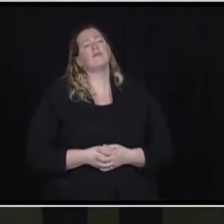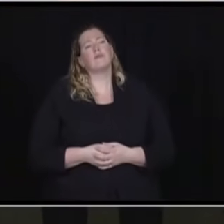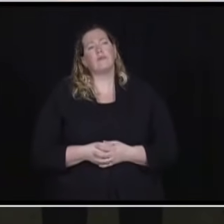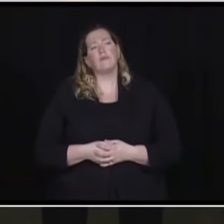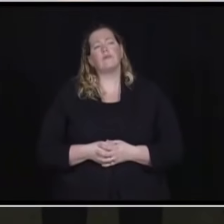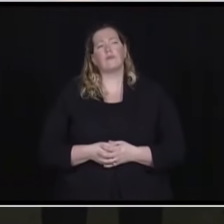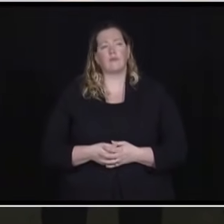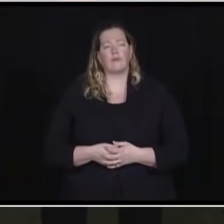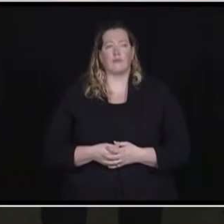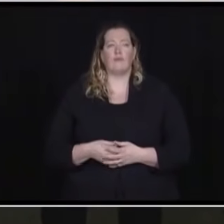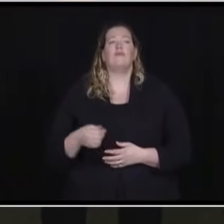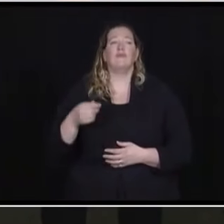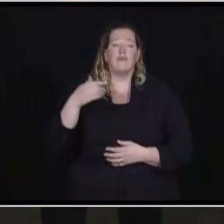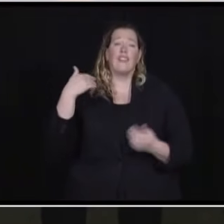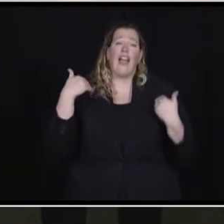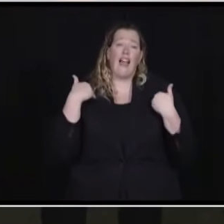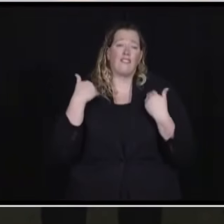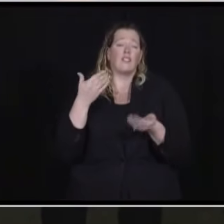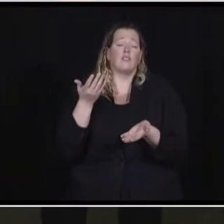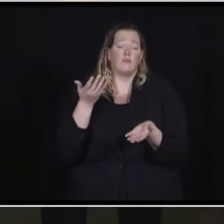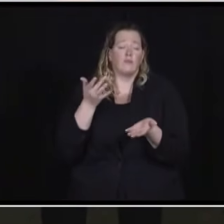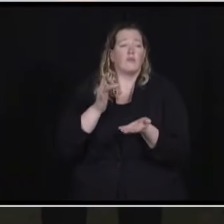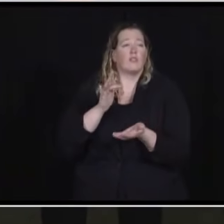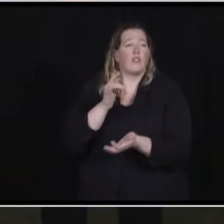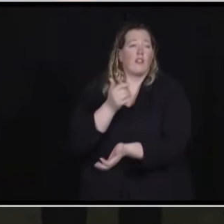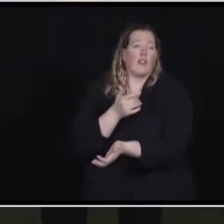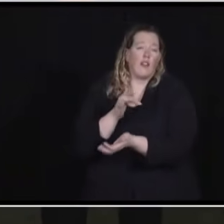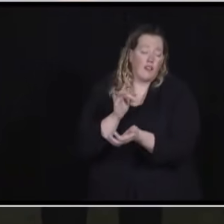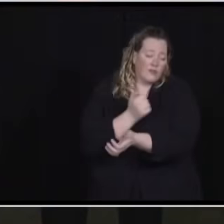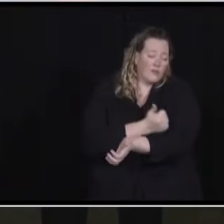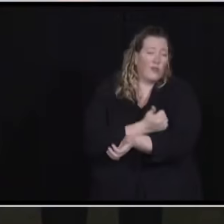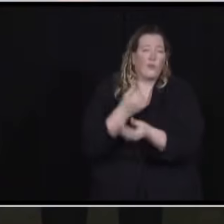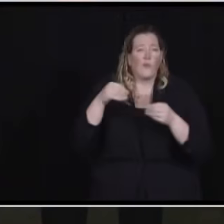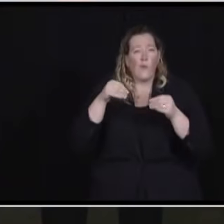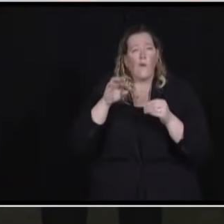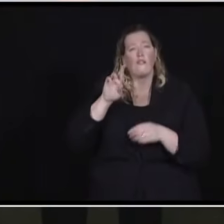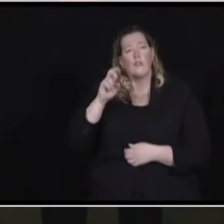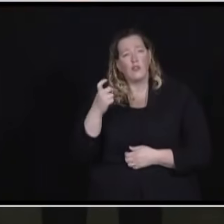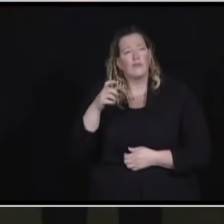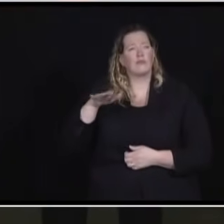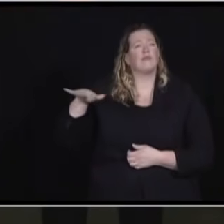It does, I've a follow-up for Premier Ford. Premier, there are still many issues with people